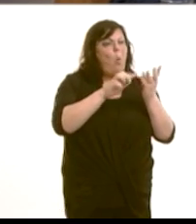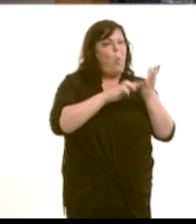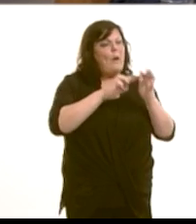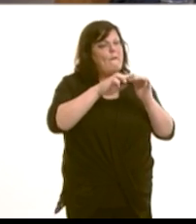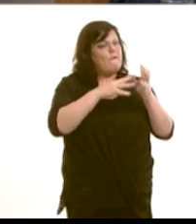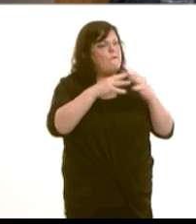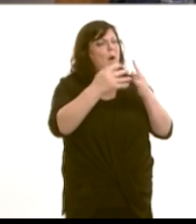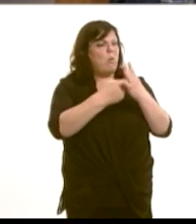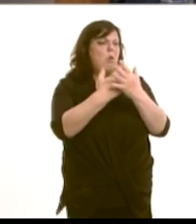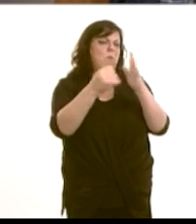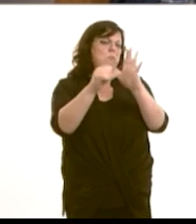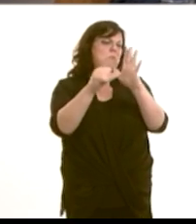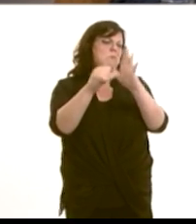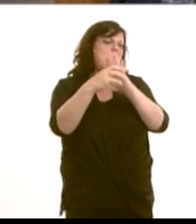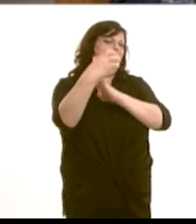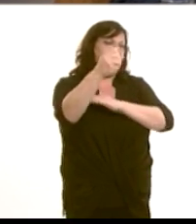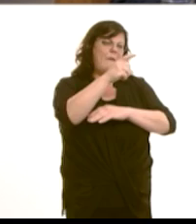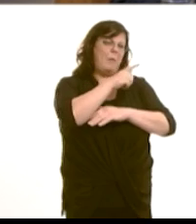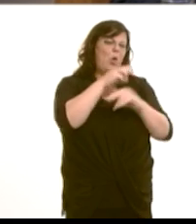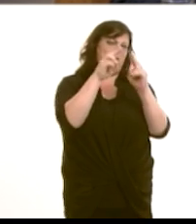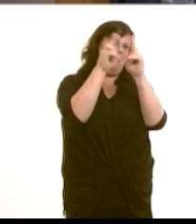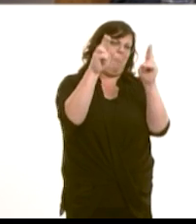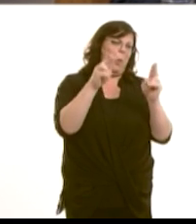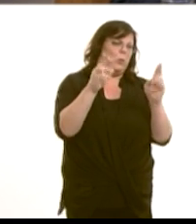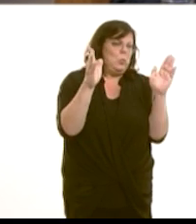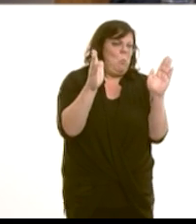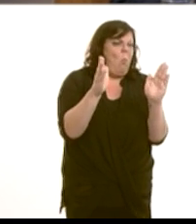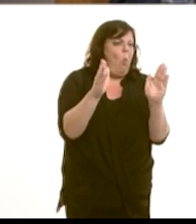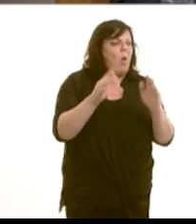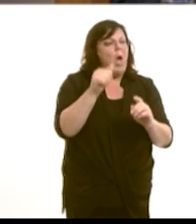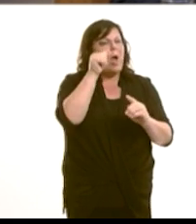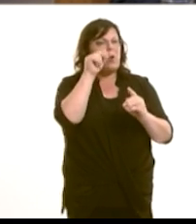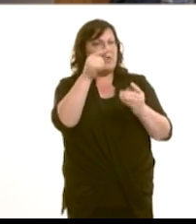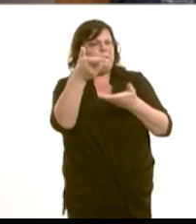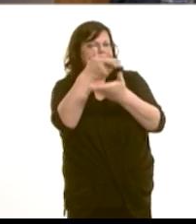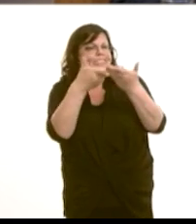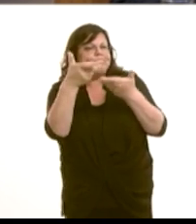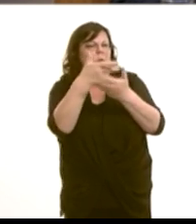I understand that the surgery itself is discussing this in very great detail with the health board.